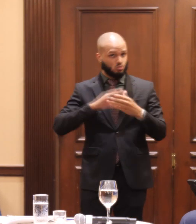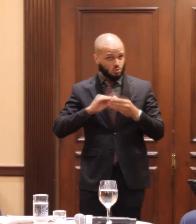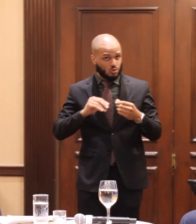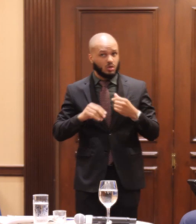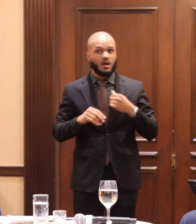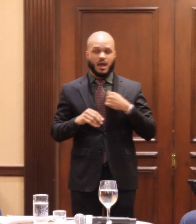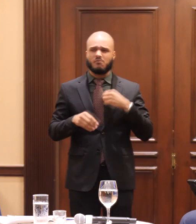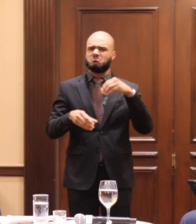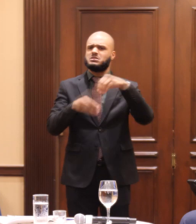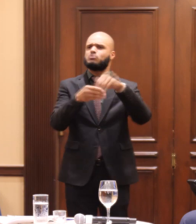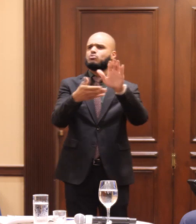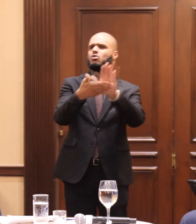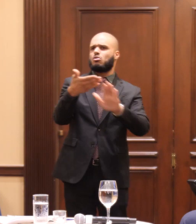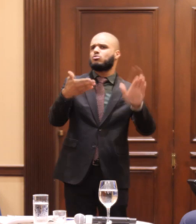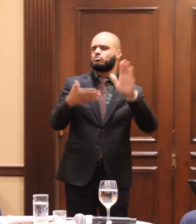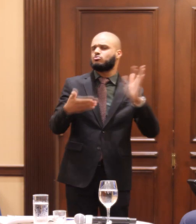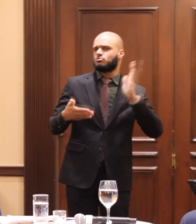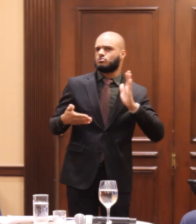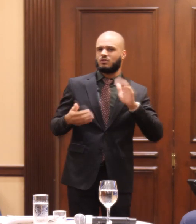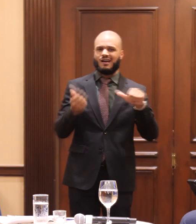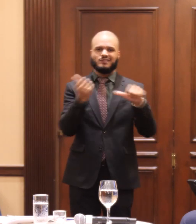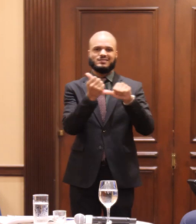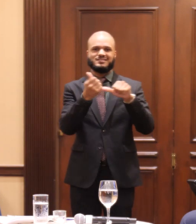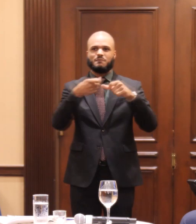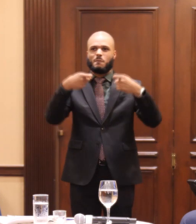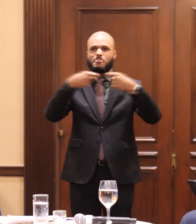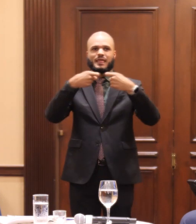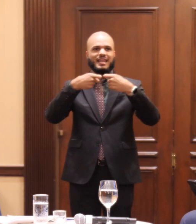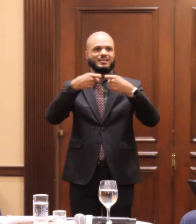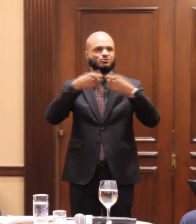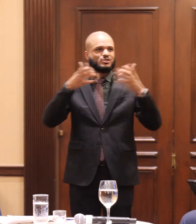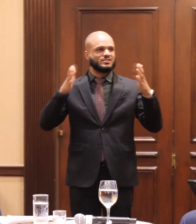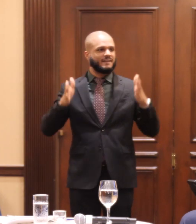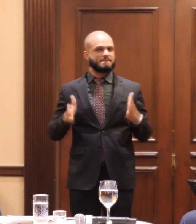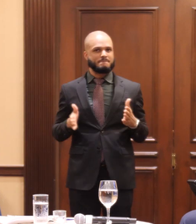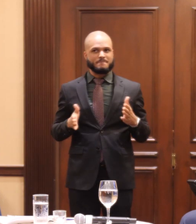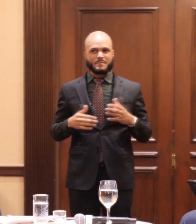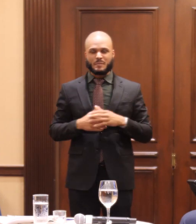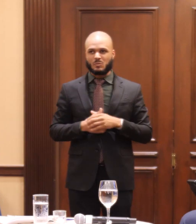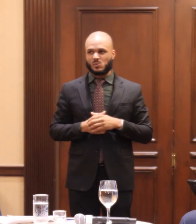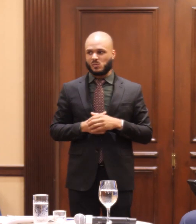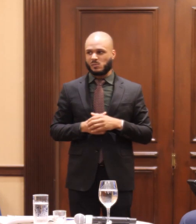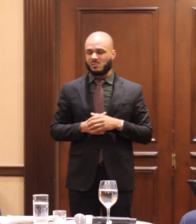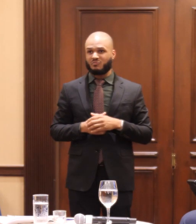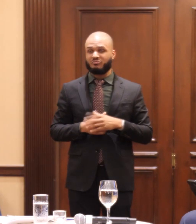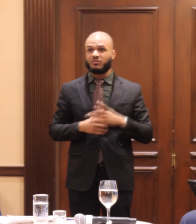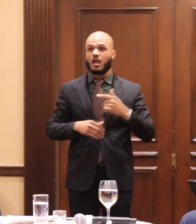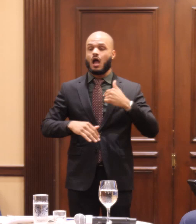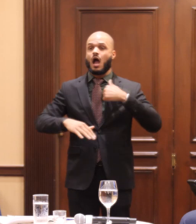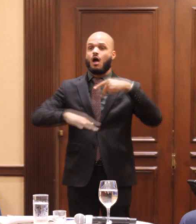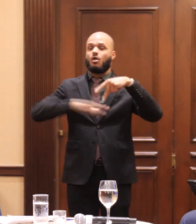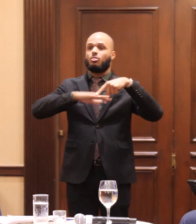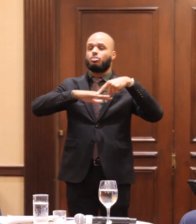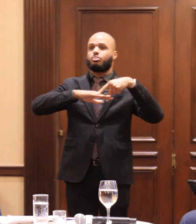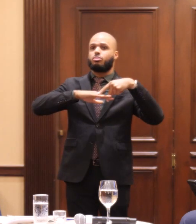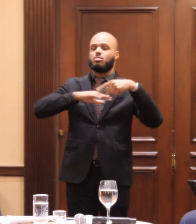through college as a assistant electrician and I was thrown off the job site by a contractor who